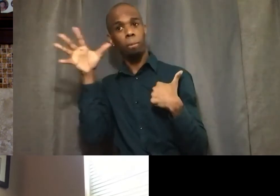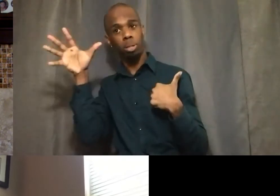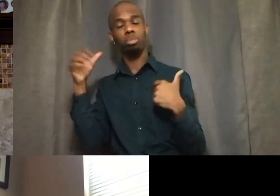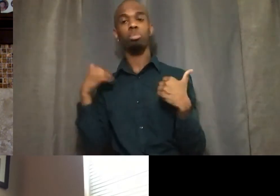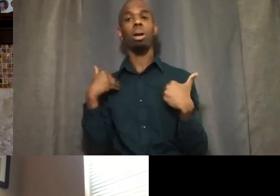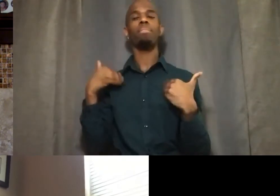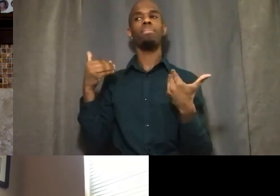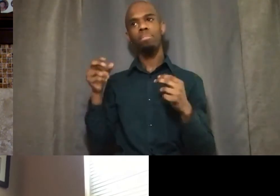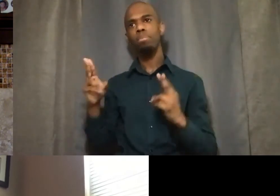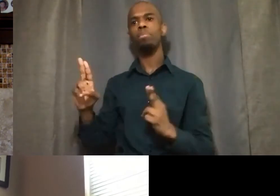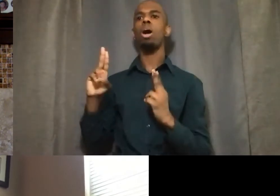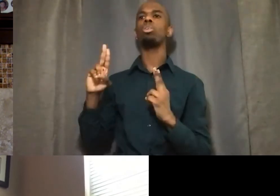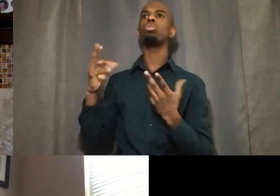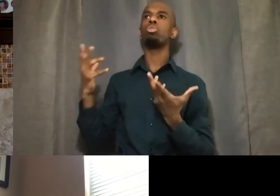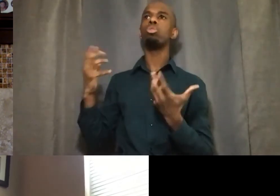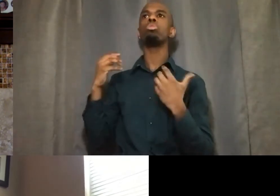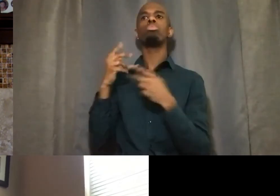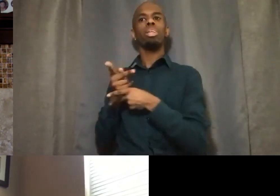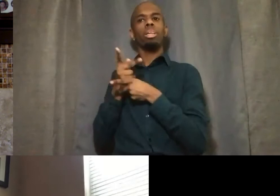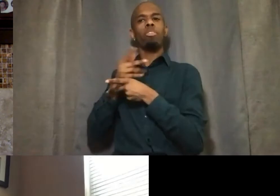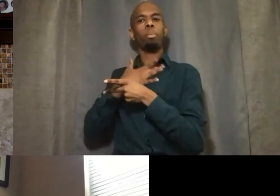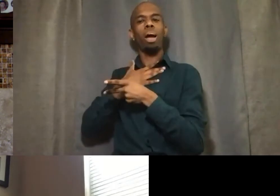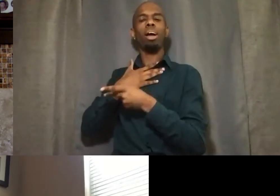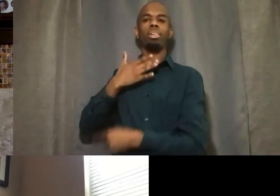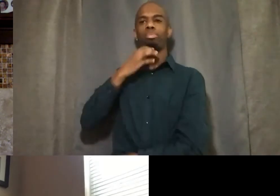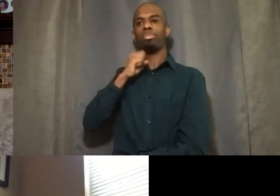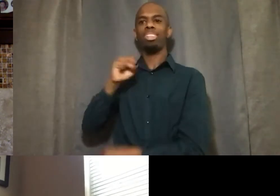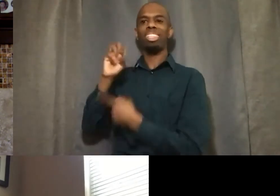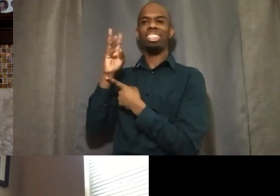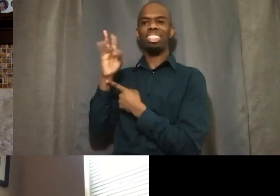of my 17 month old granddaughter, who is,